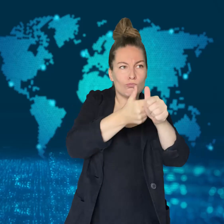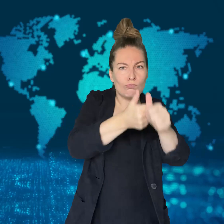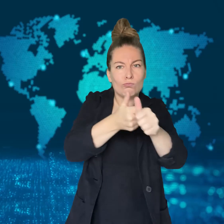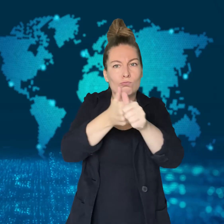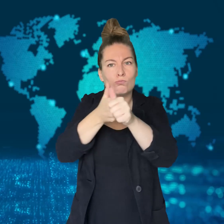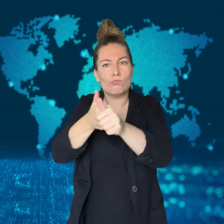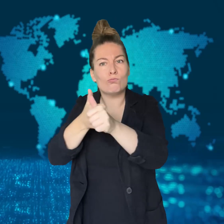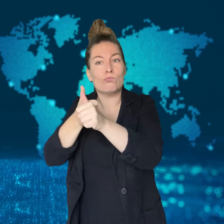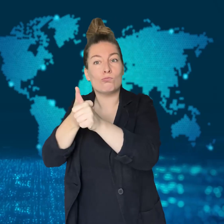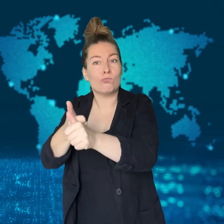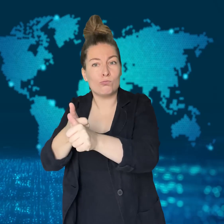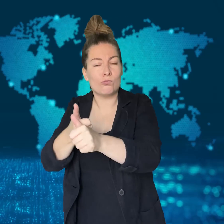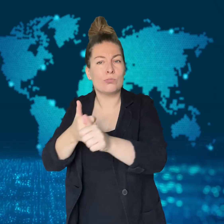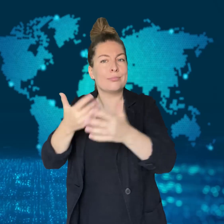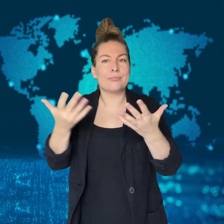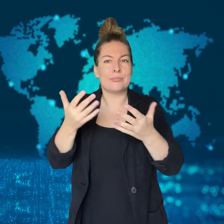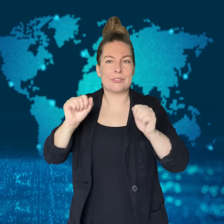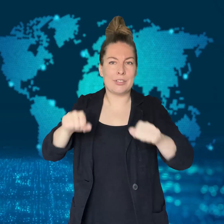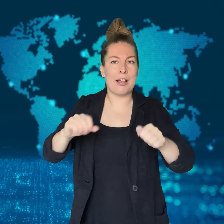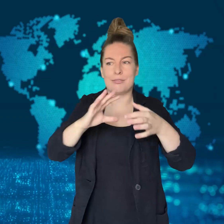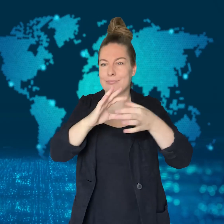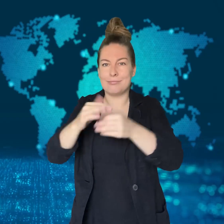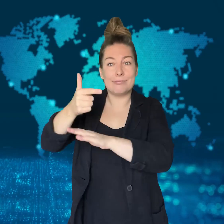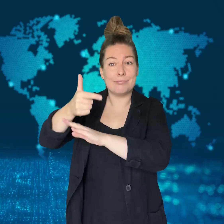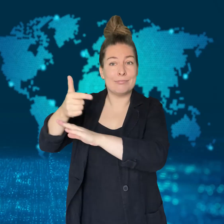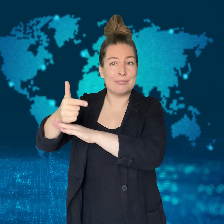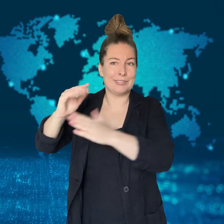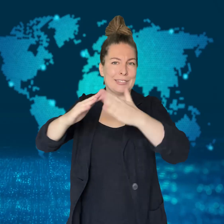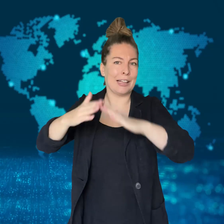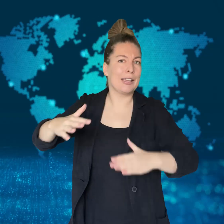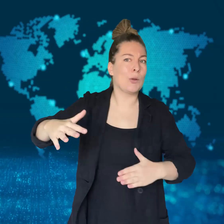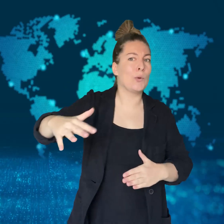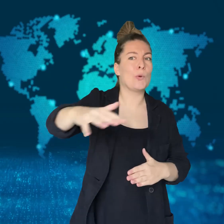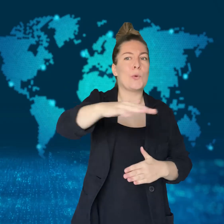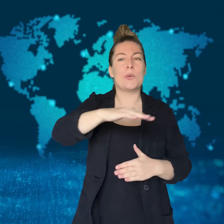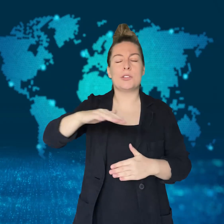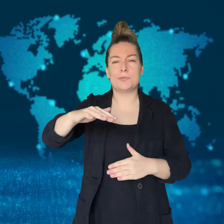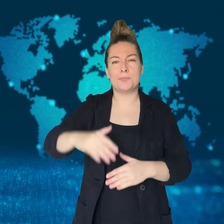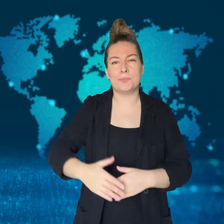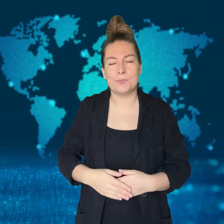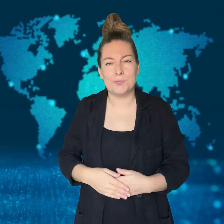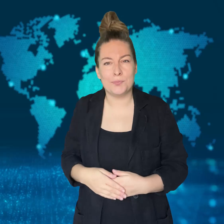Several years ago, people protested these cameras